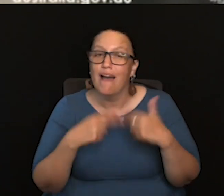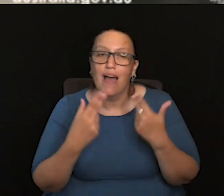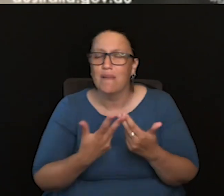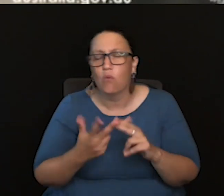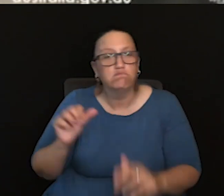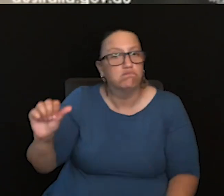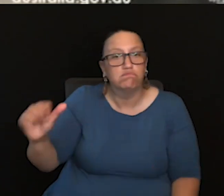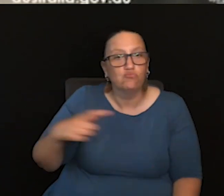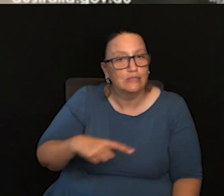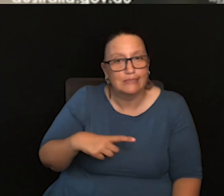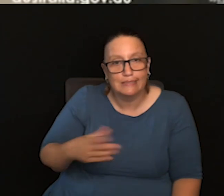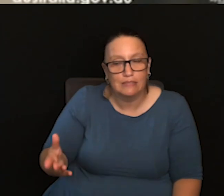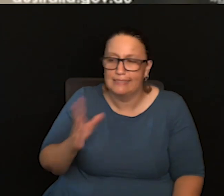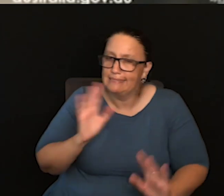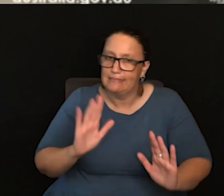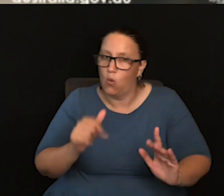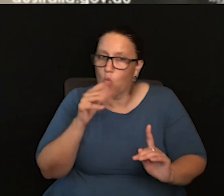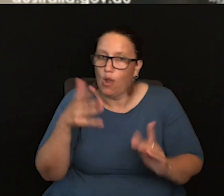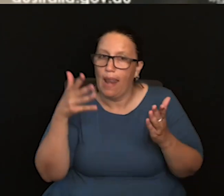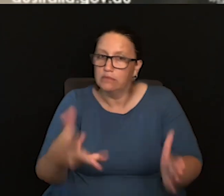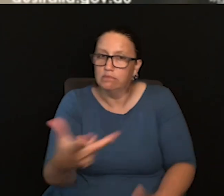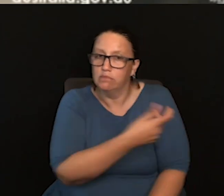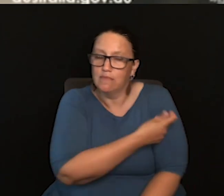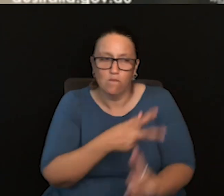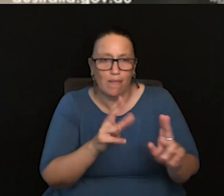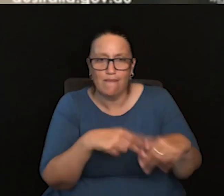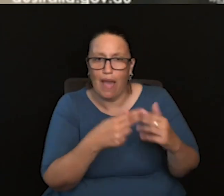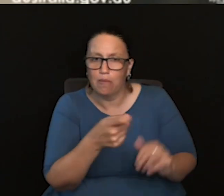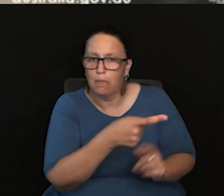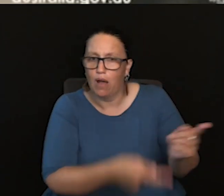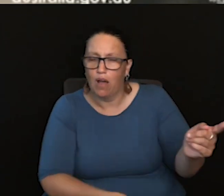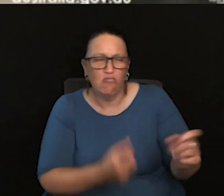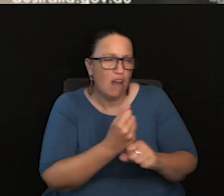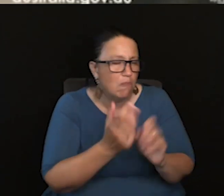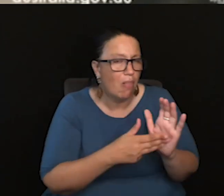Previously, we have been at about 91% of residents,